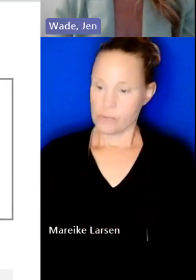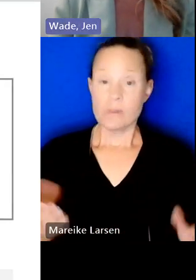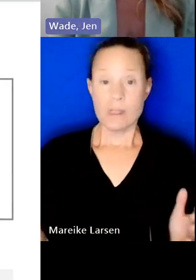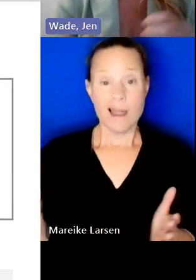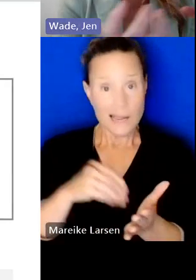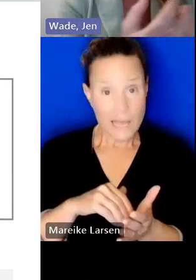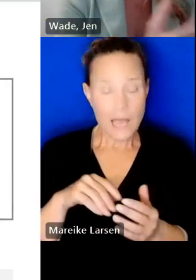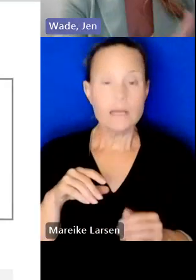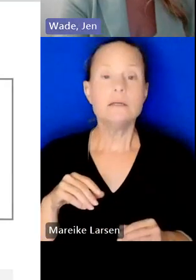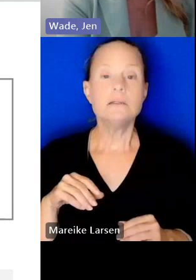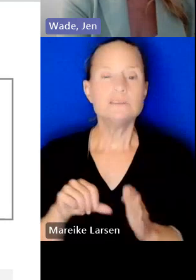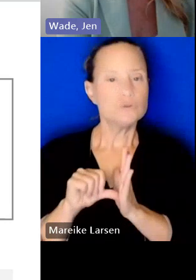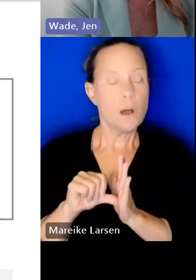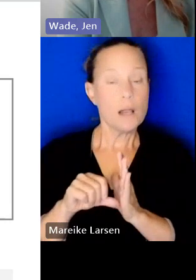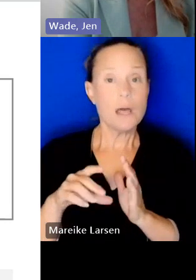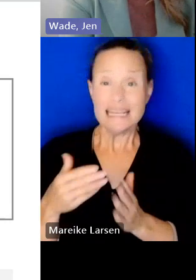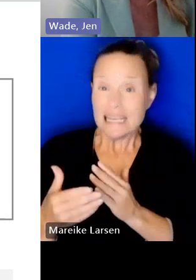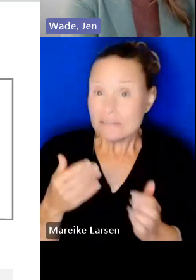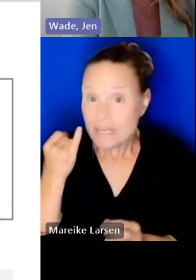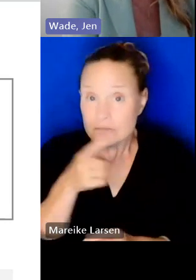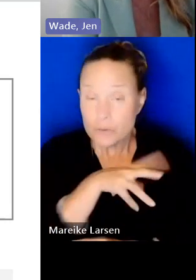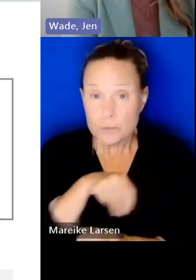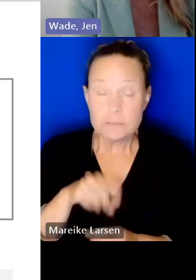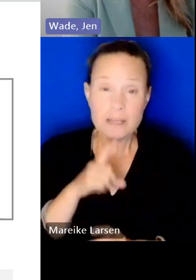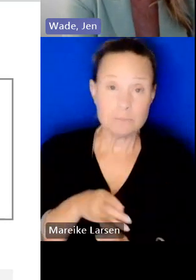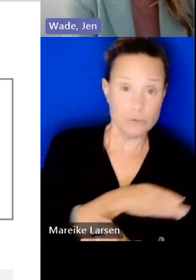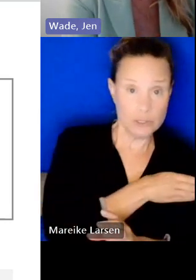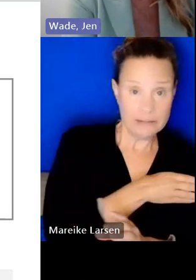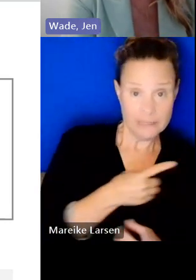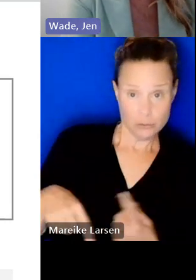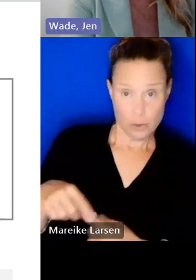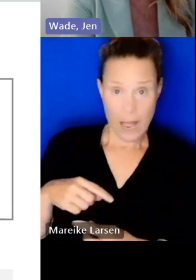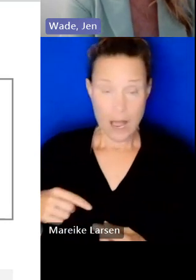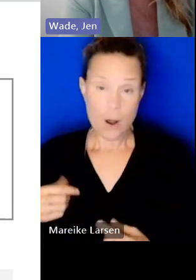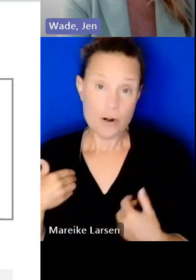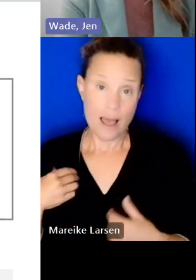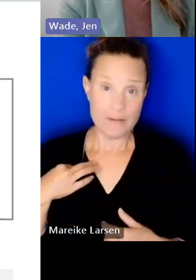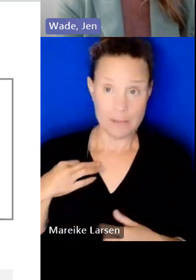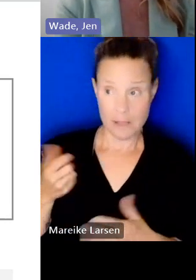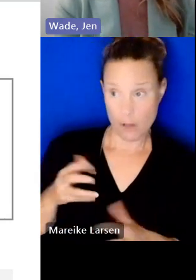And again to highlight, even if you participated in a previous round, have an application there.